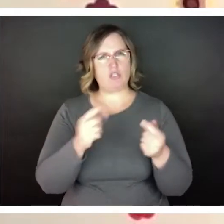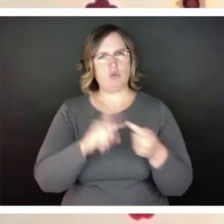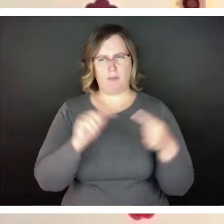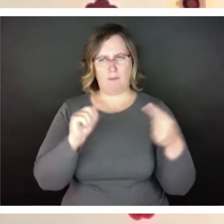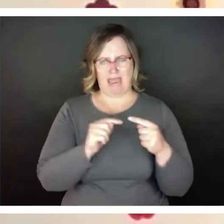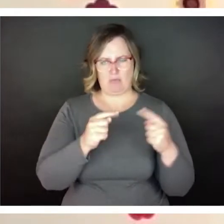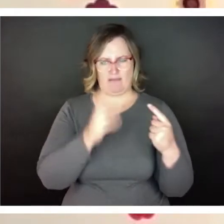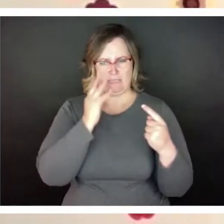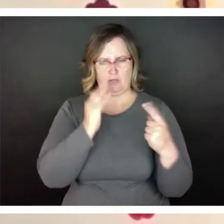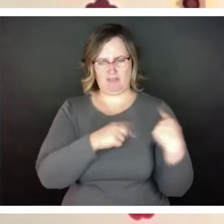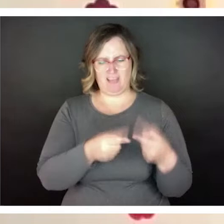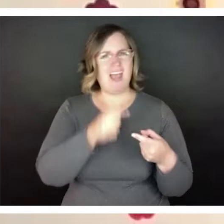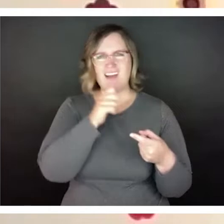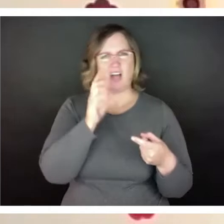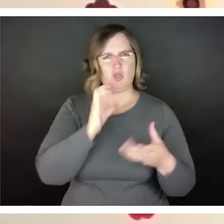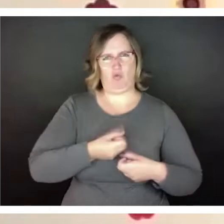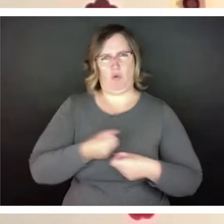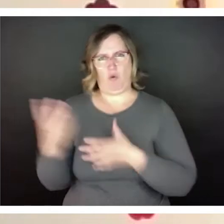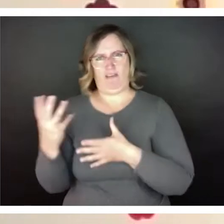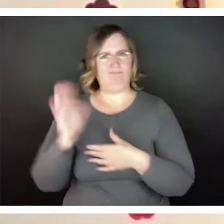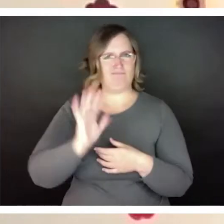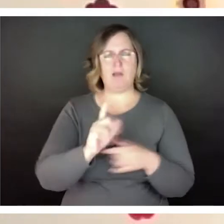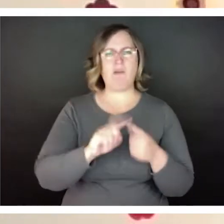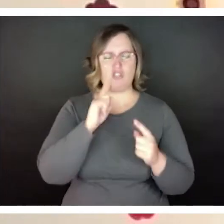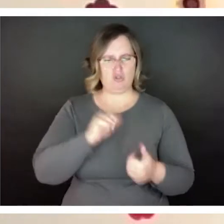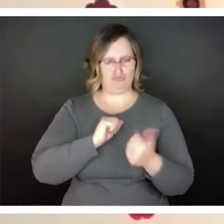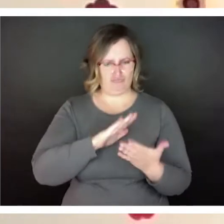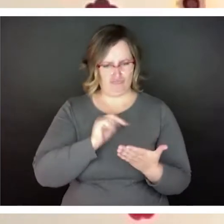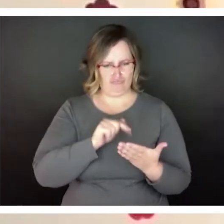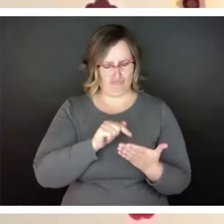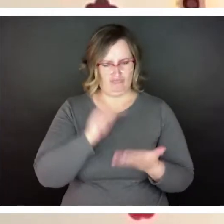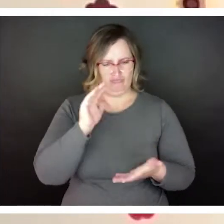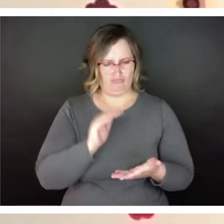Not to remove it, but to simply ease it. And you will find that in joy.